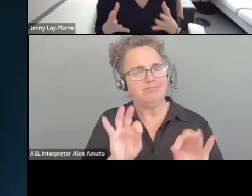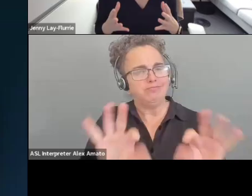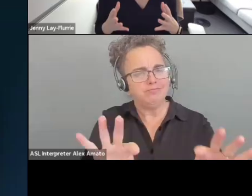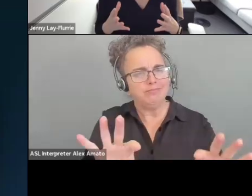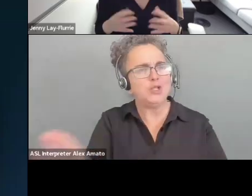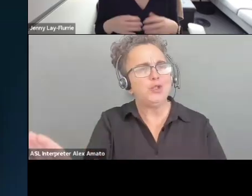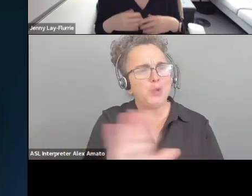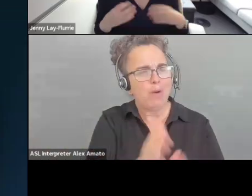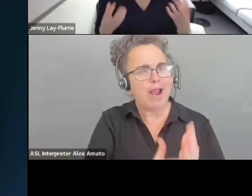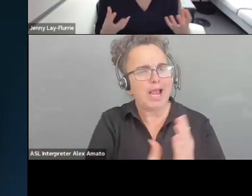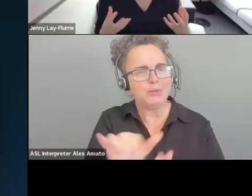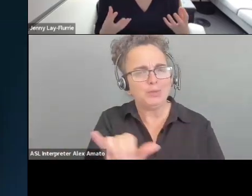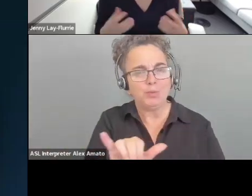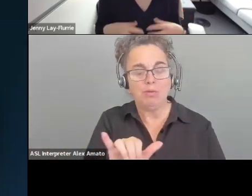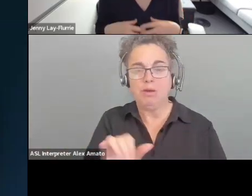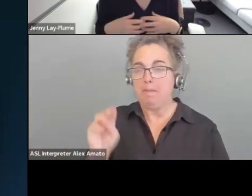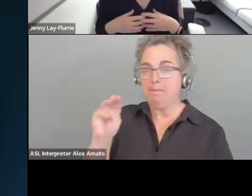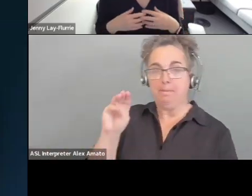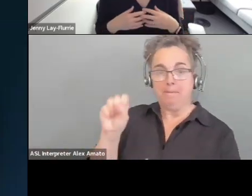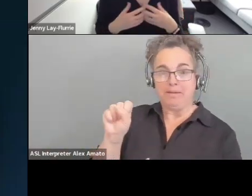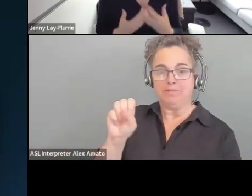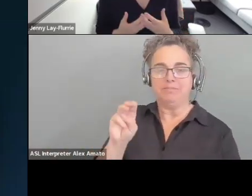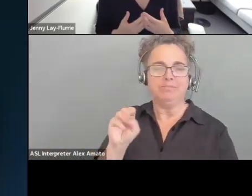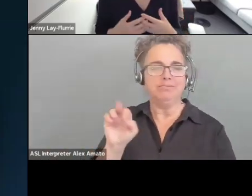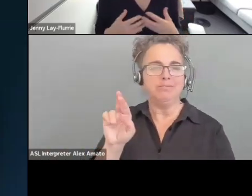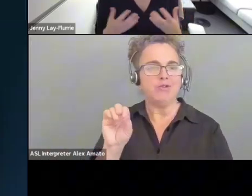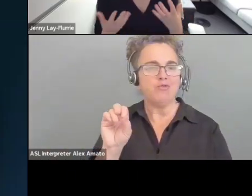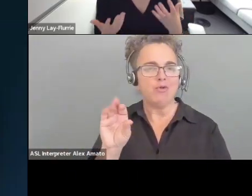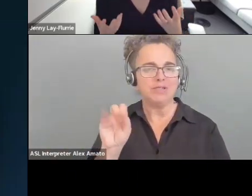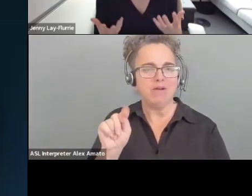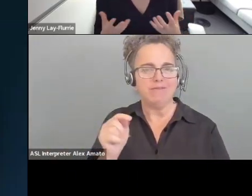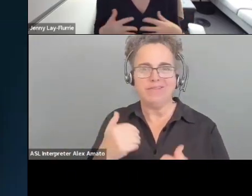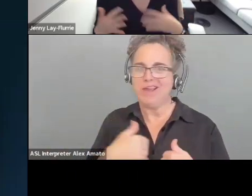Microsoft has this mission it's had this mission since 2014 -